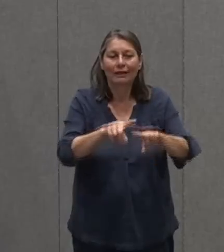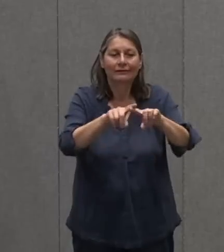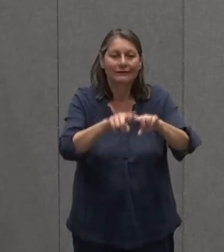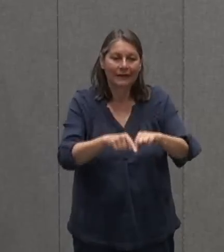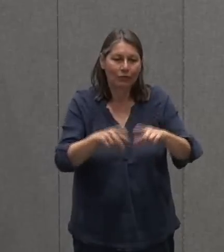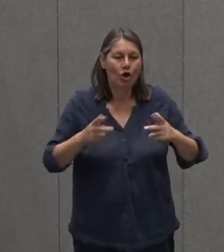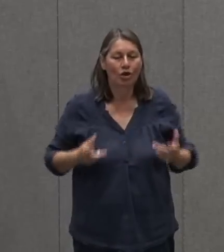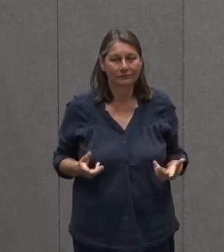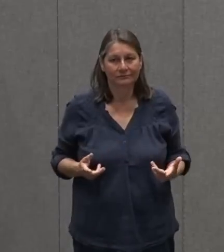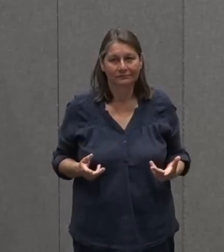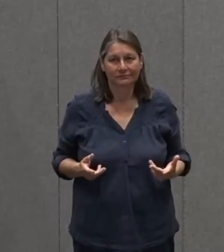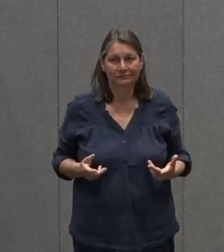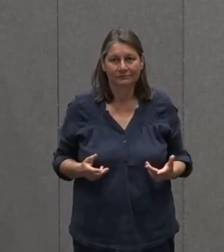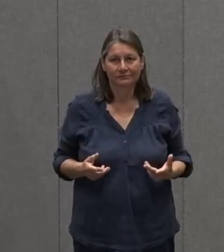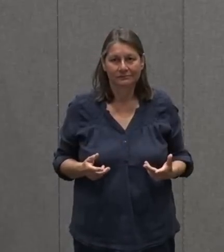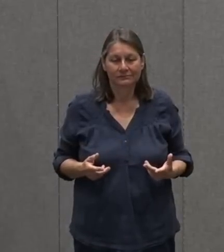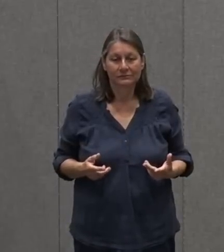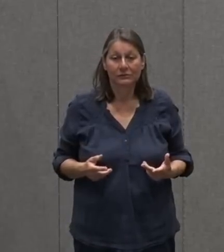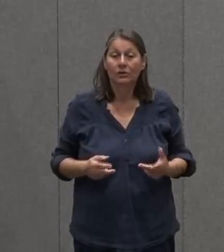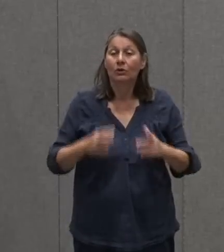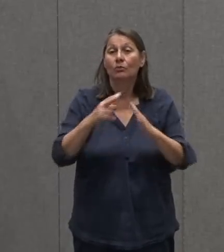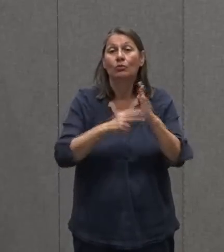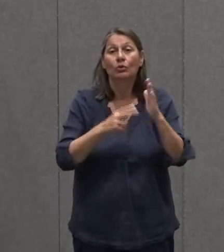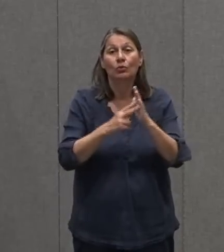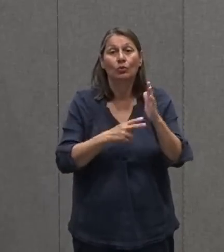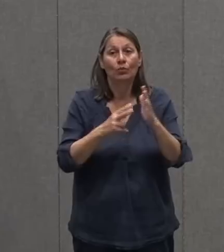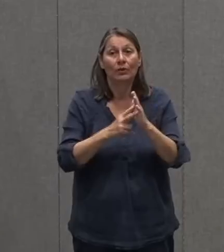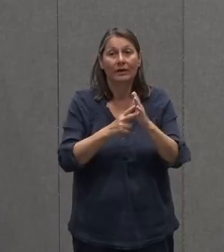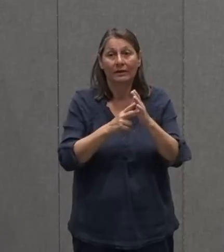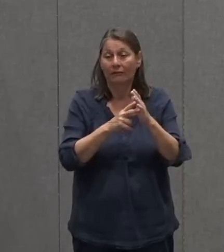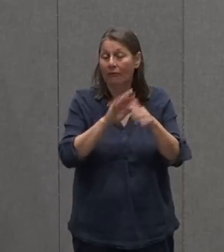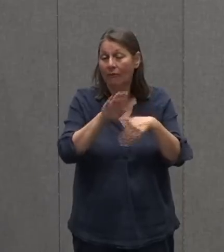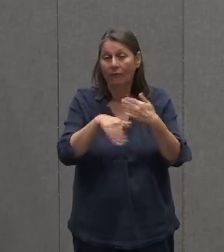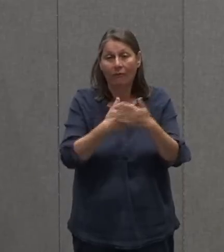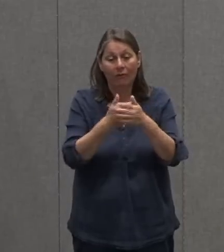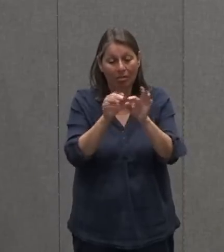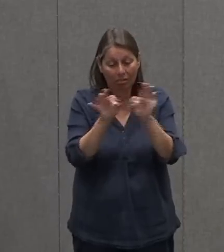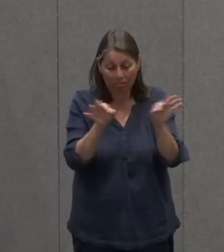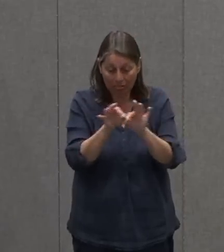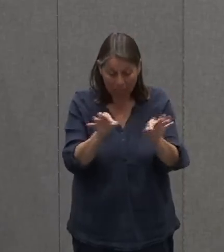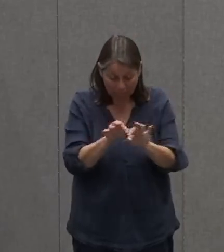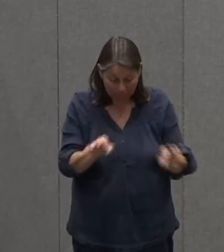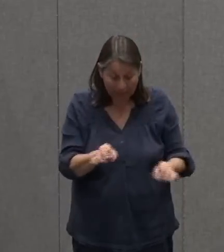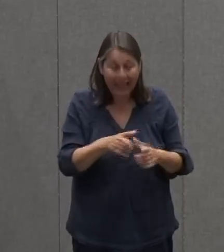And we're gonna read the whole problem through and then work step by step. That's what we're doing together